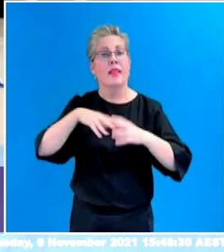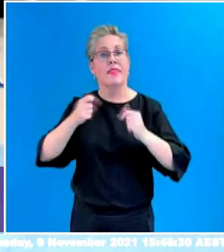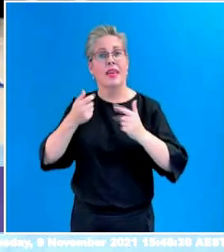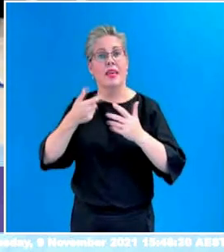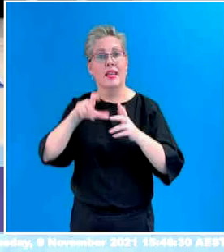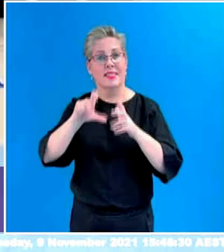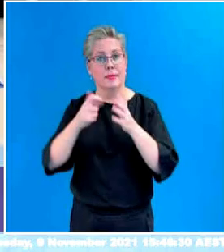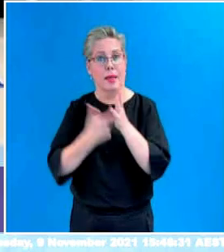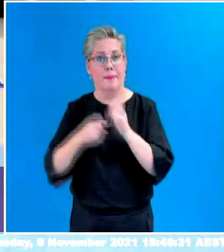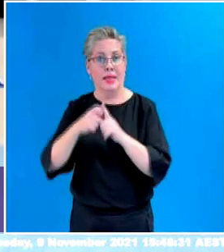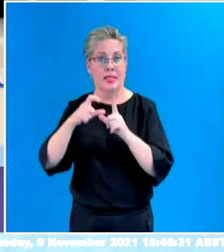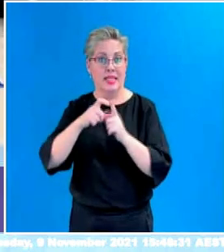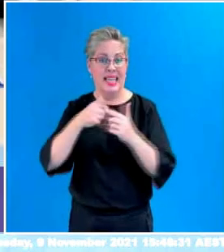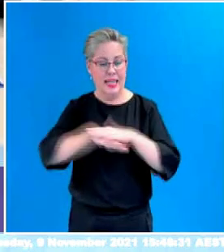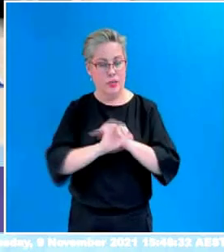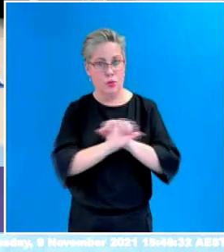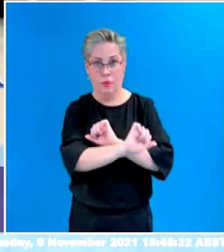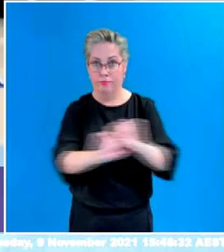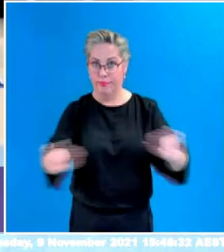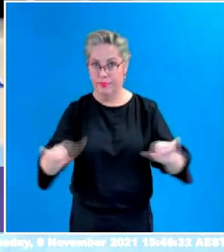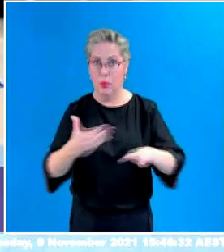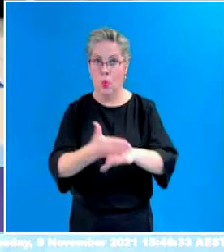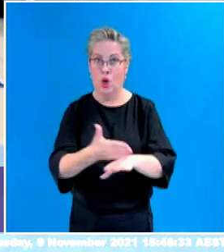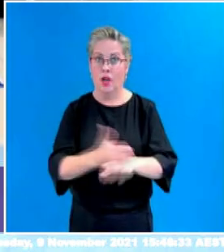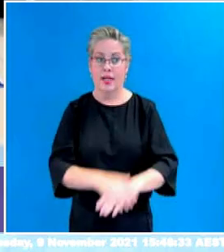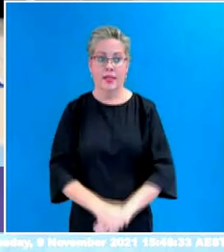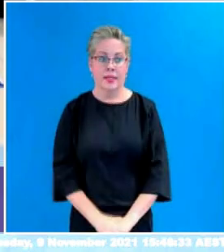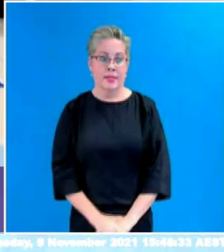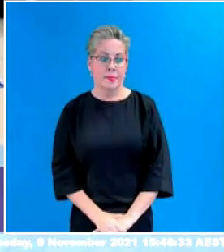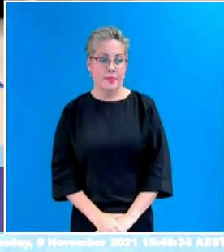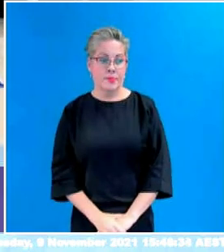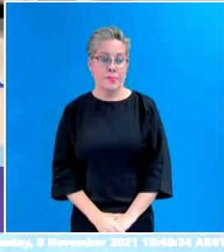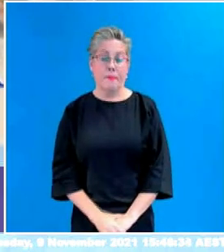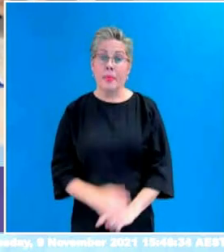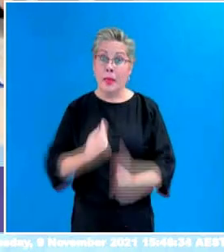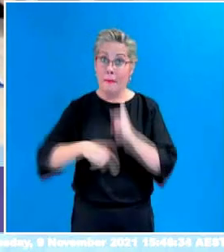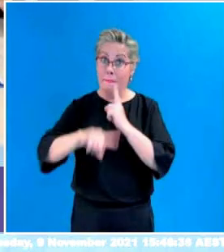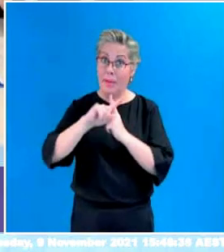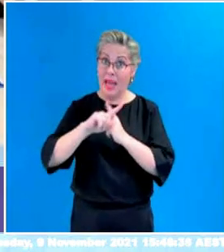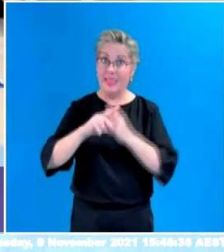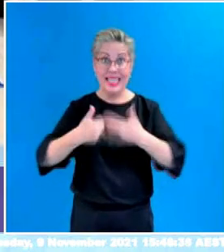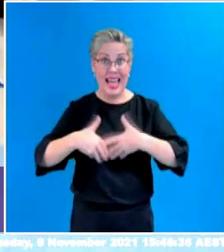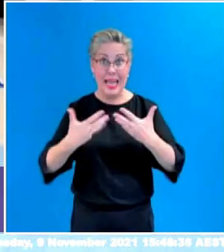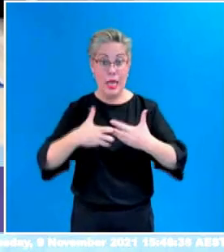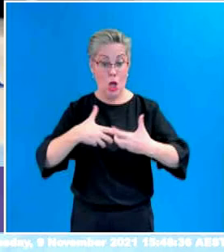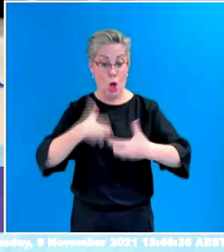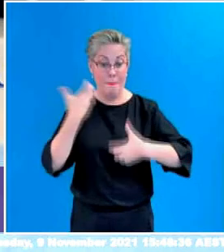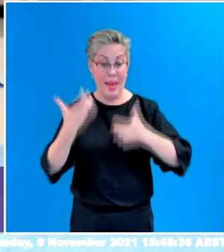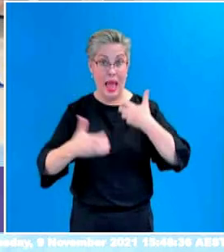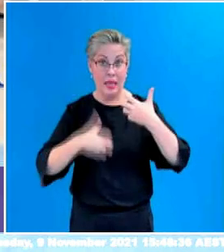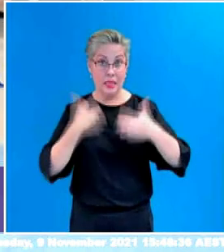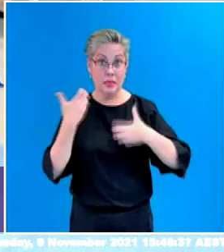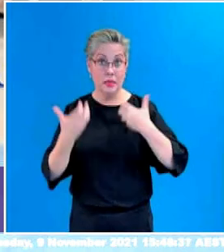Law provides legal advice and handles the complaints aspect of our engagement